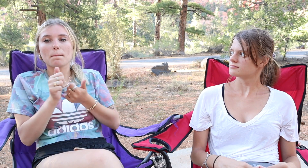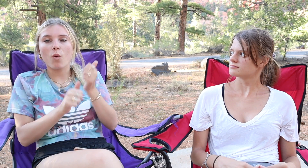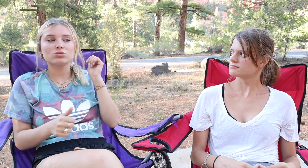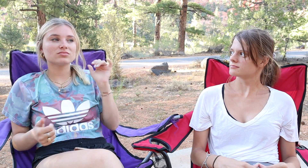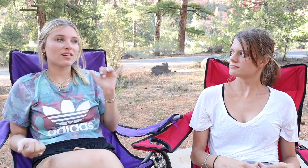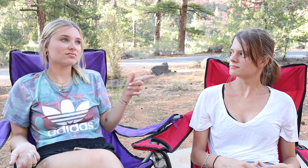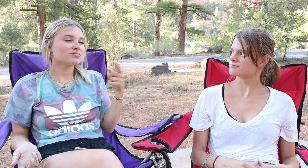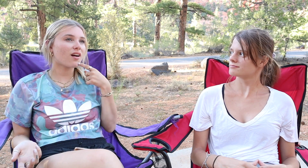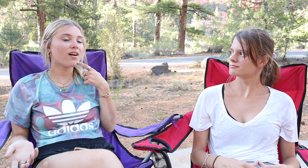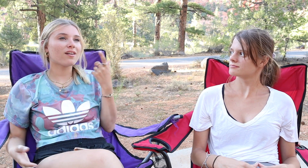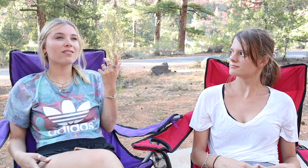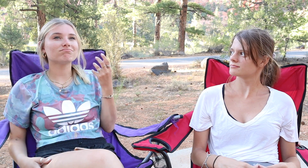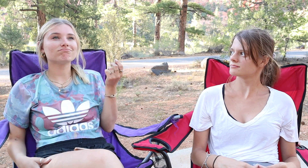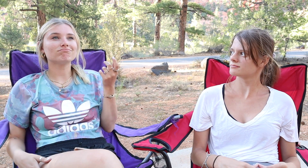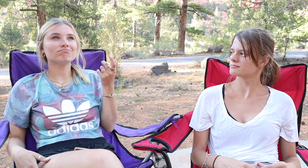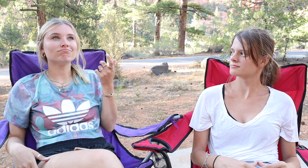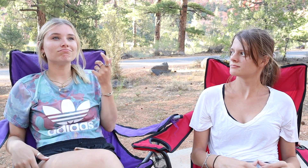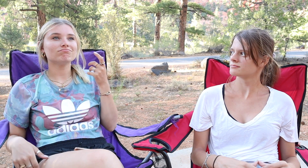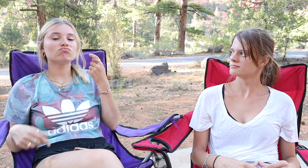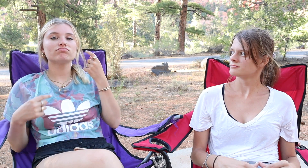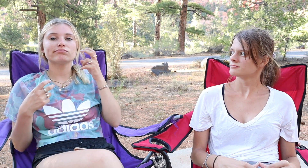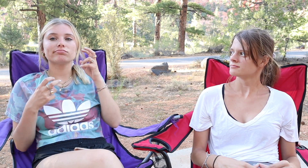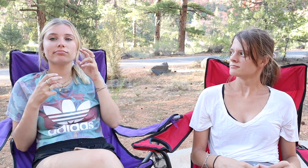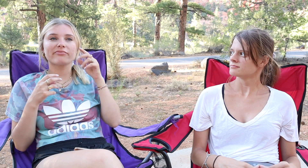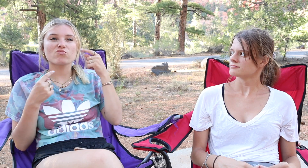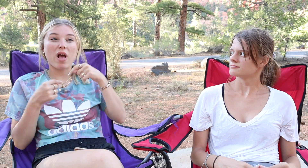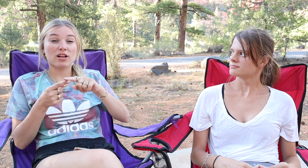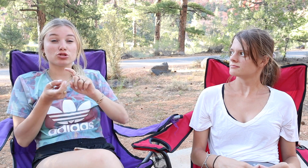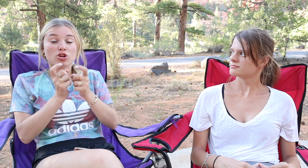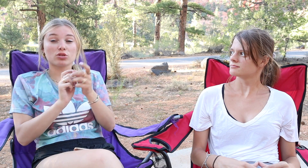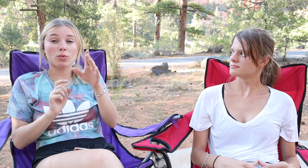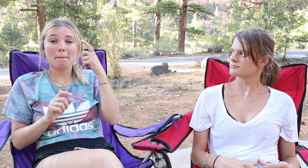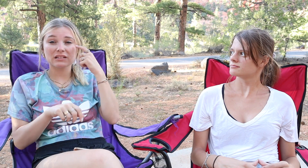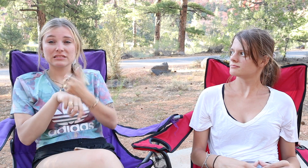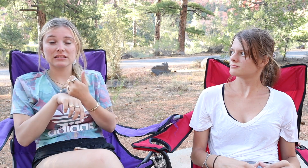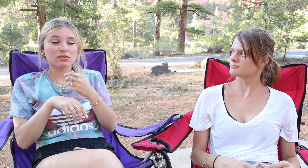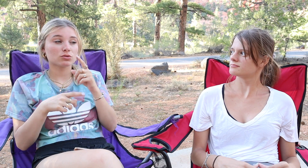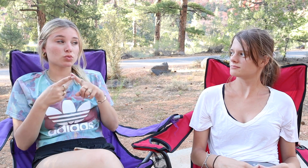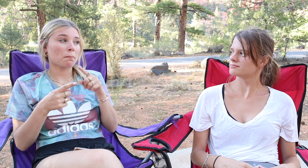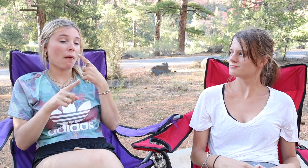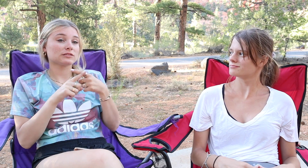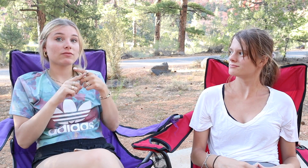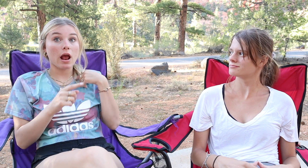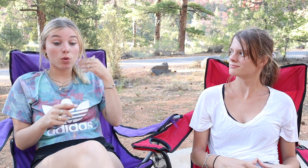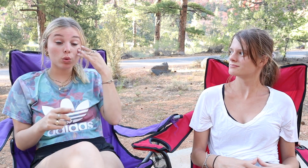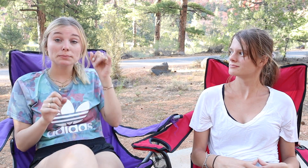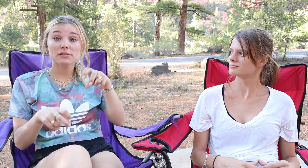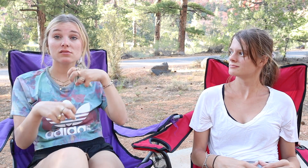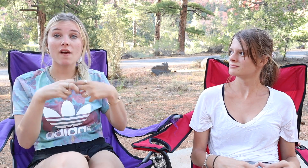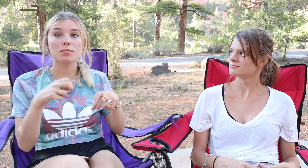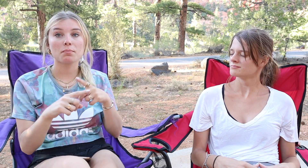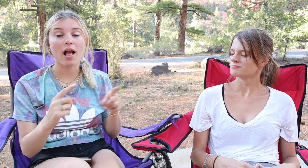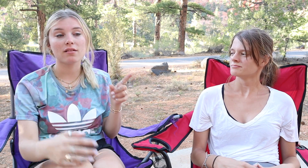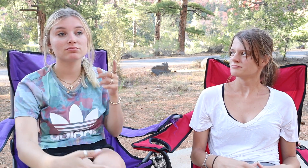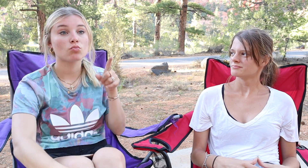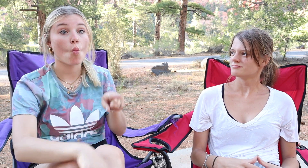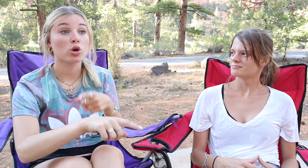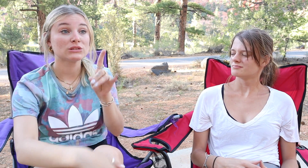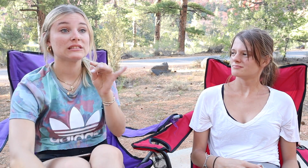like she said also try to change your mindset towards the positive side I know it is hard but once you did